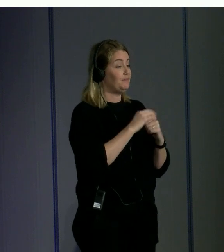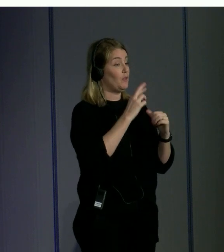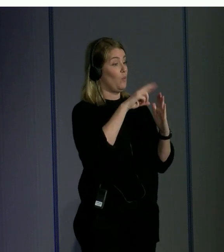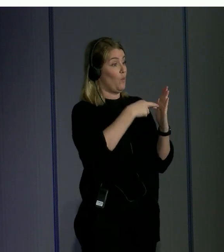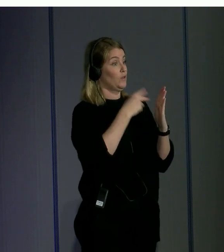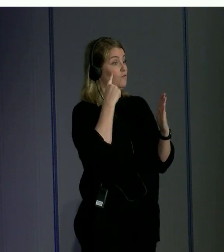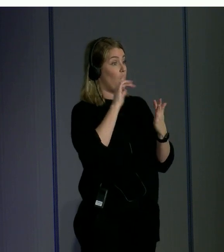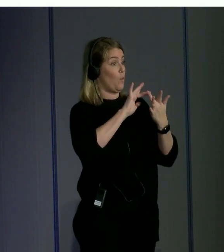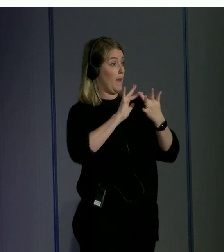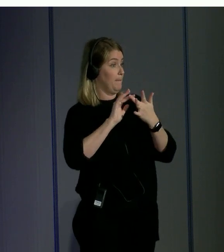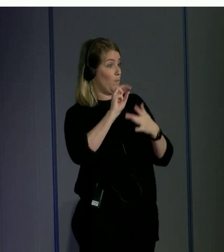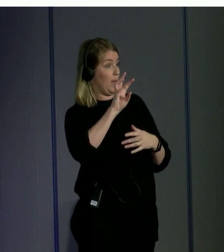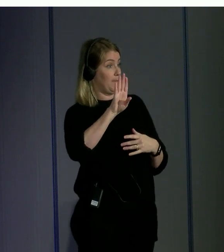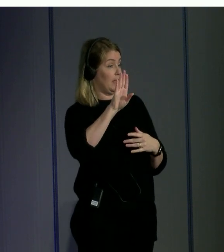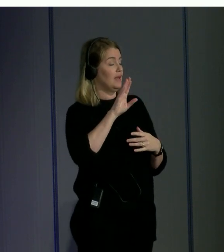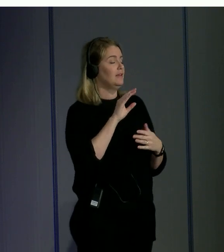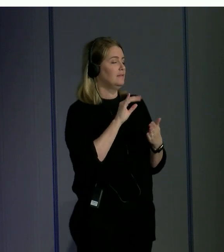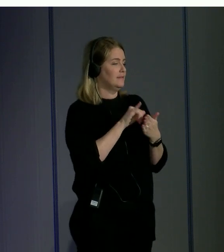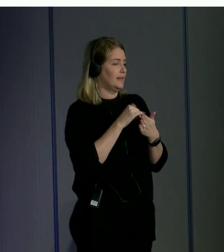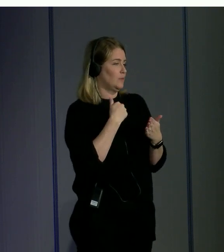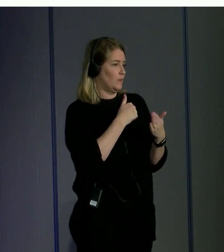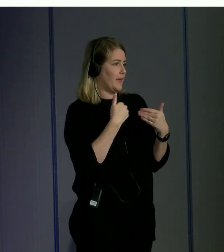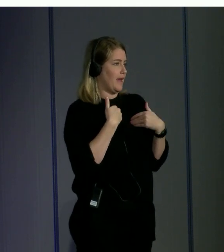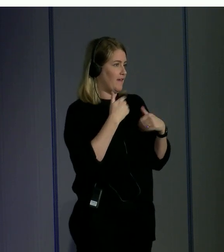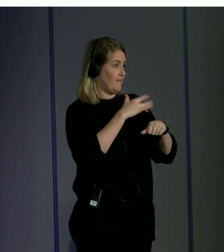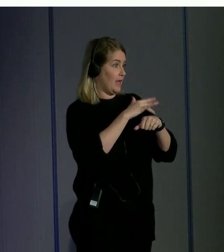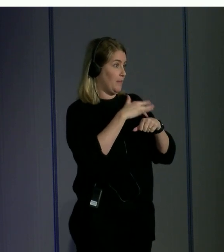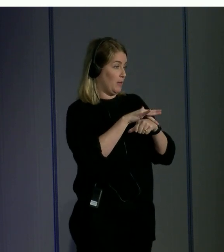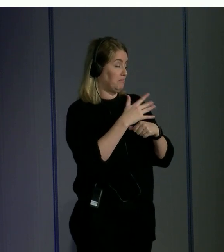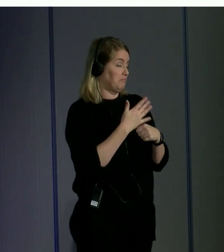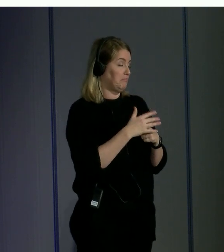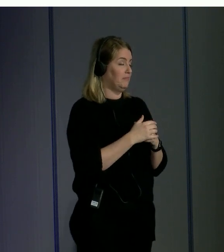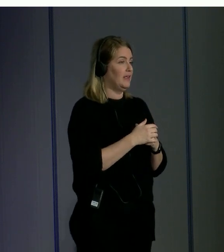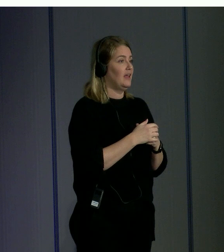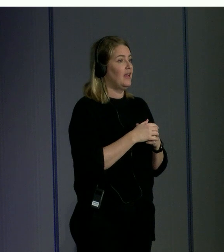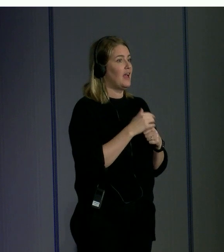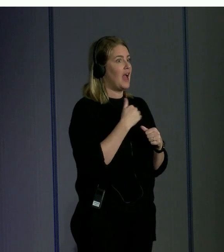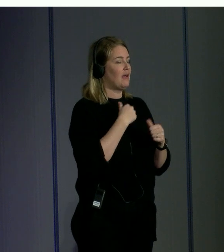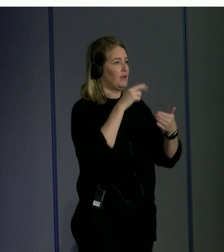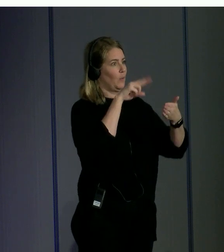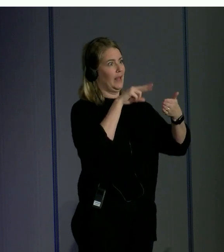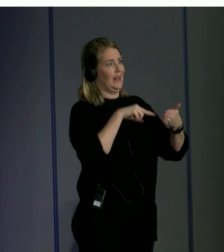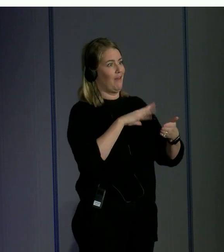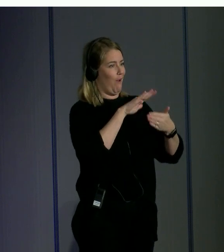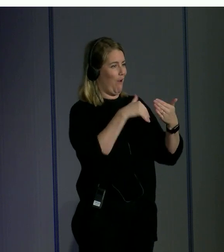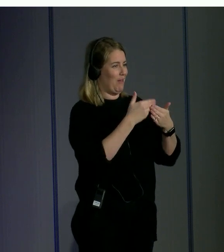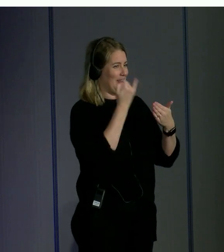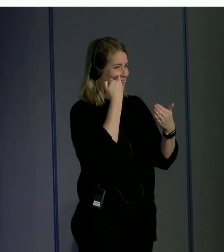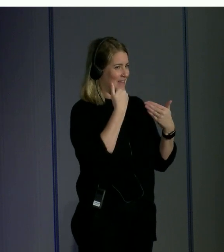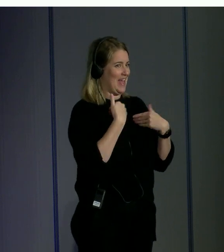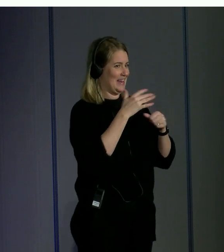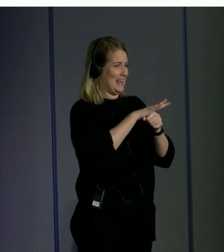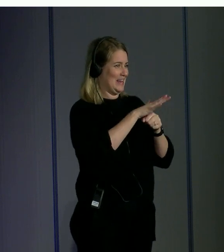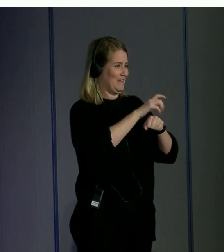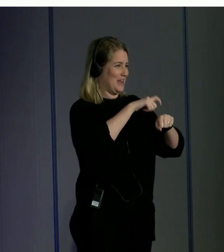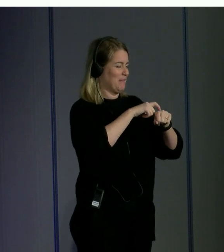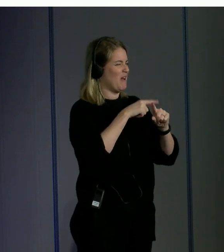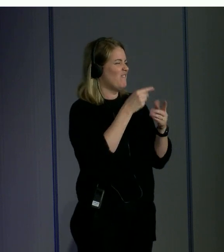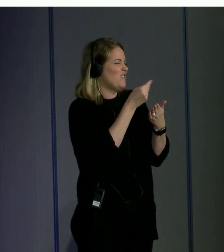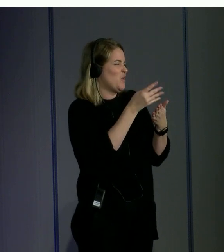These are the roles that we have available in the web. And I would read all of them if I had enough time, but here's a few examples.